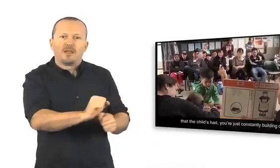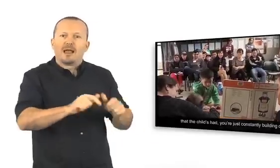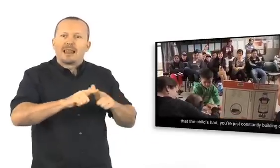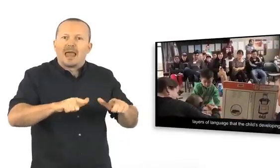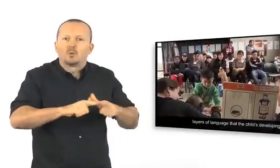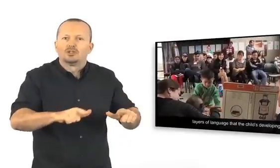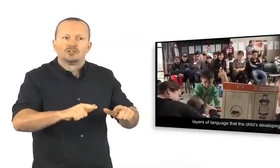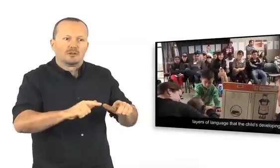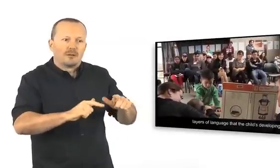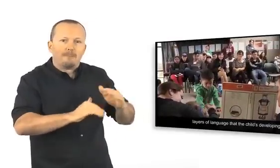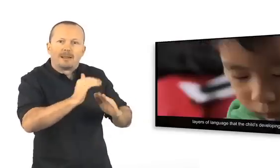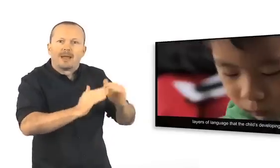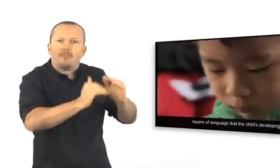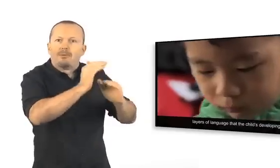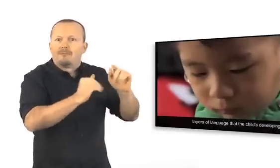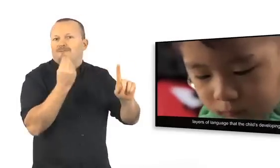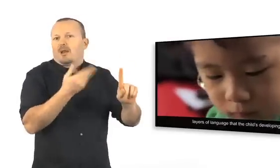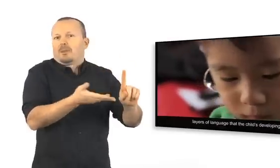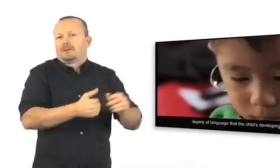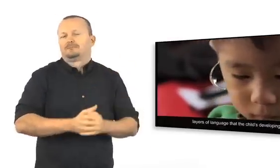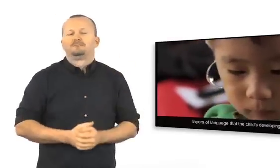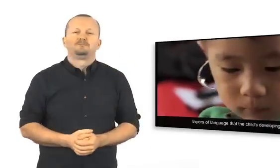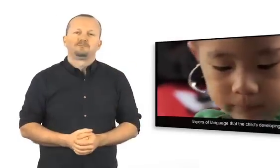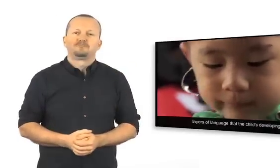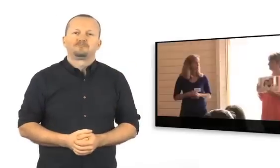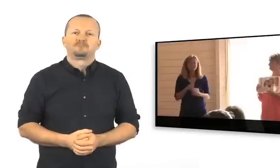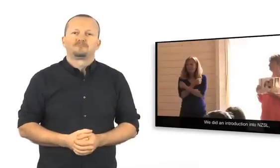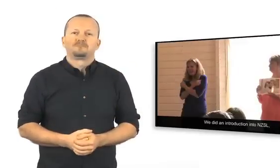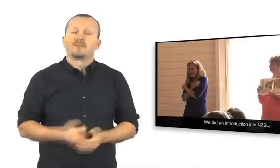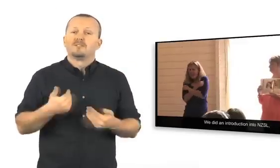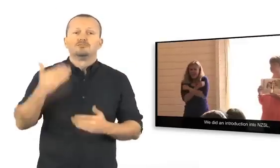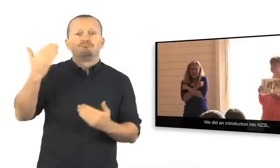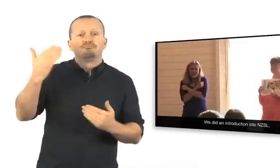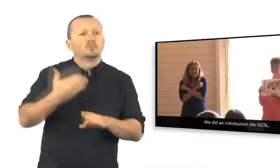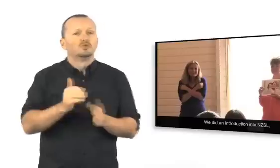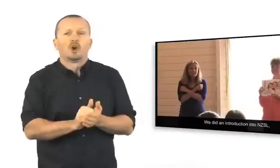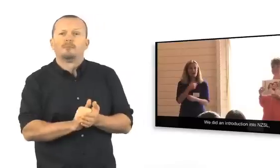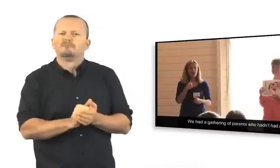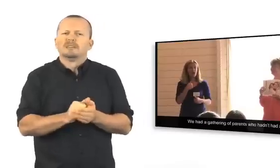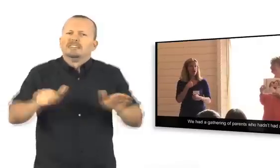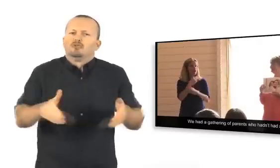building on the layers of language that the child’s developing. Sara (signing): We did an introduction into NZSL, into New Zealand Sign Language. We had